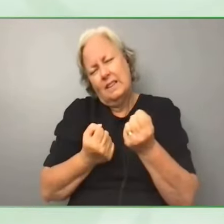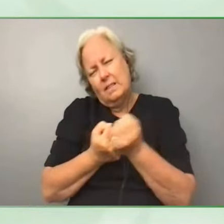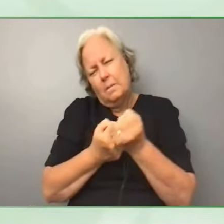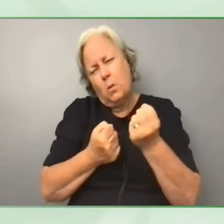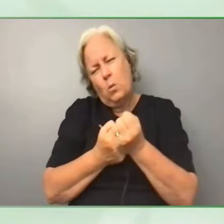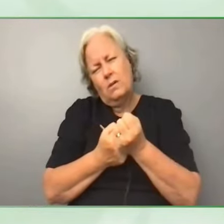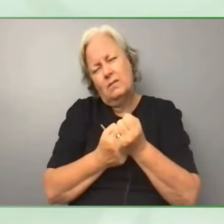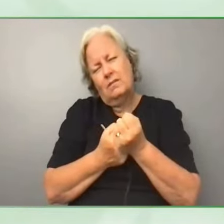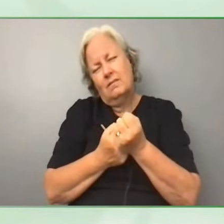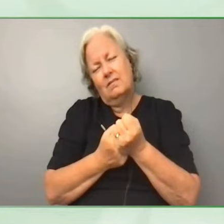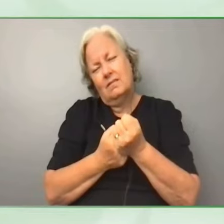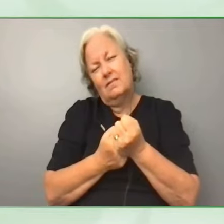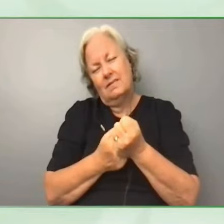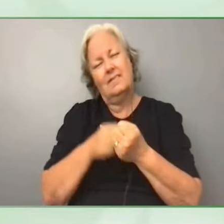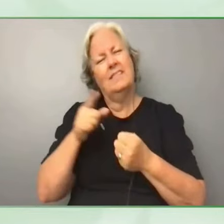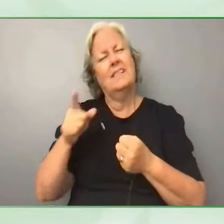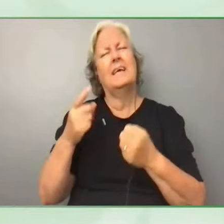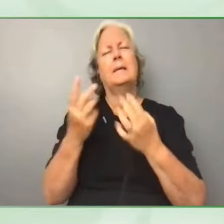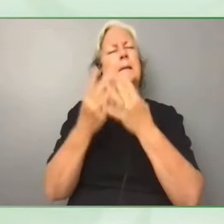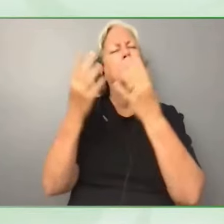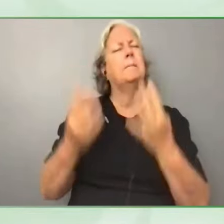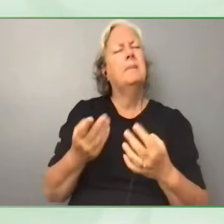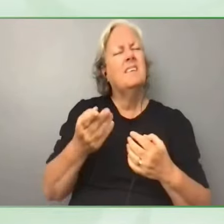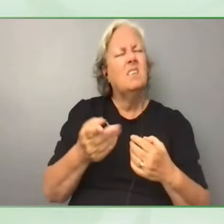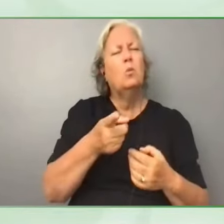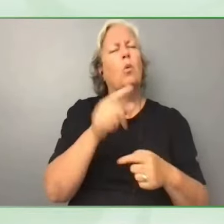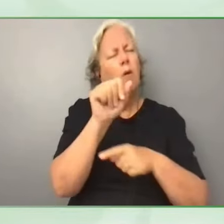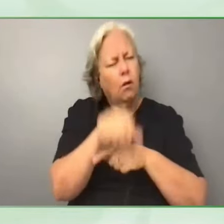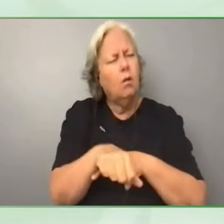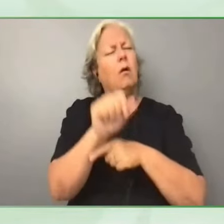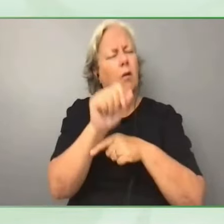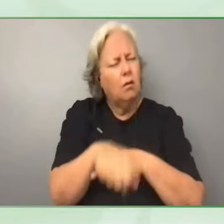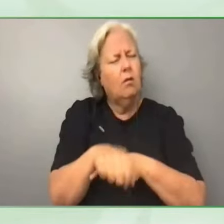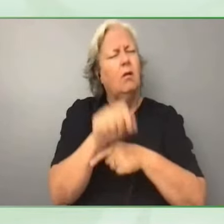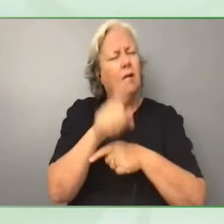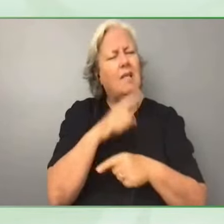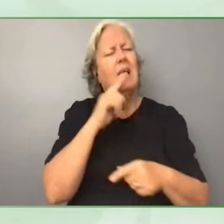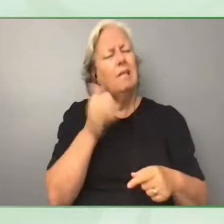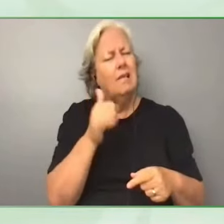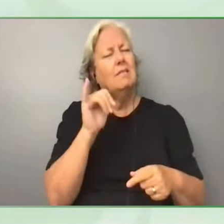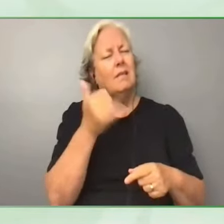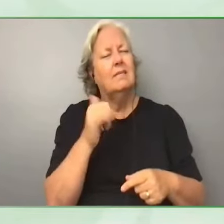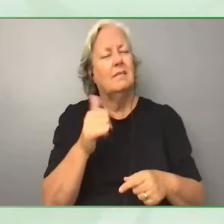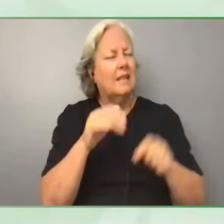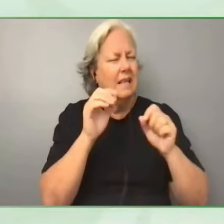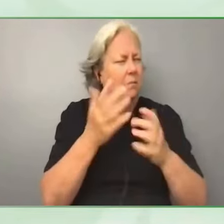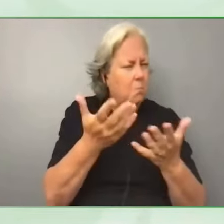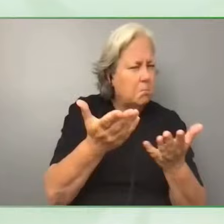Can you explain a bit why you were nodding? You agree SO but can you explain how you do that?